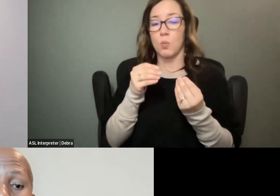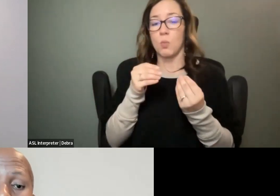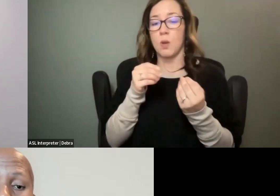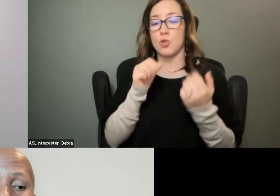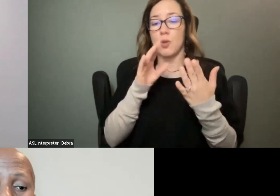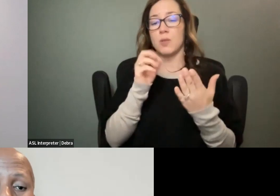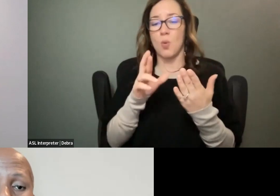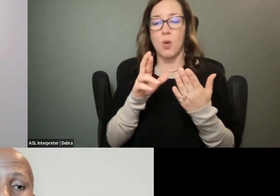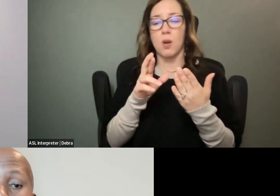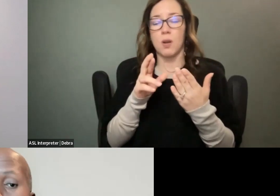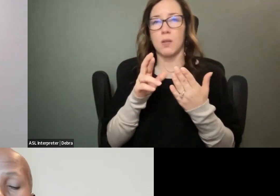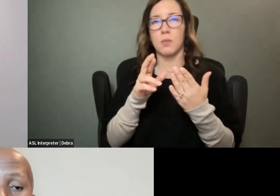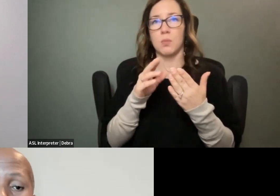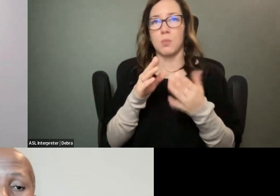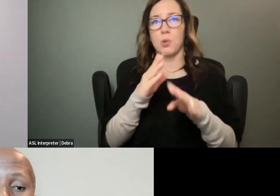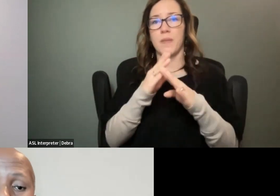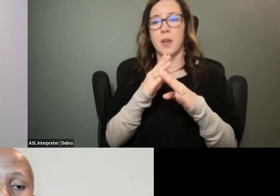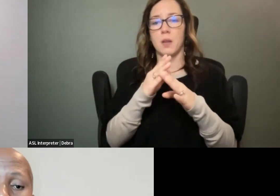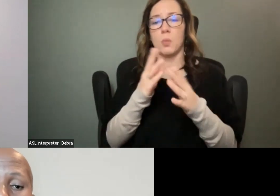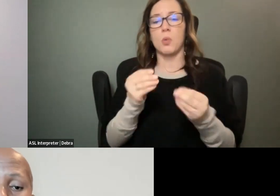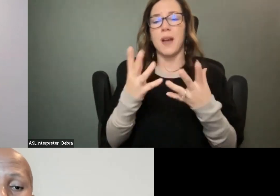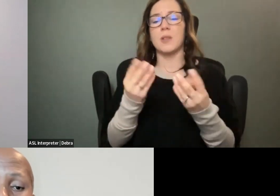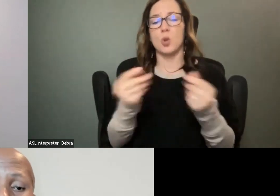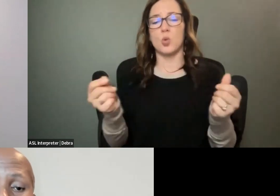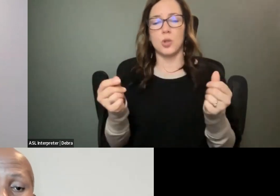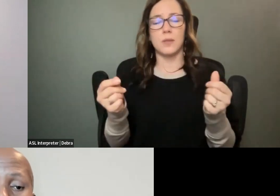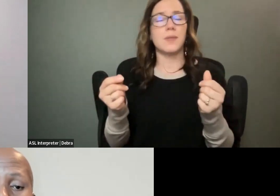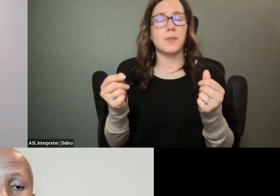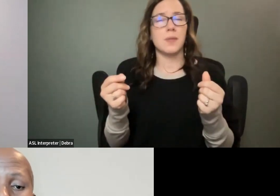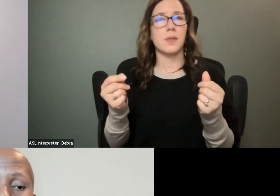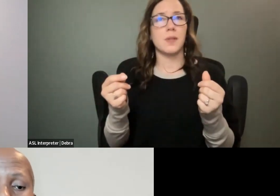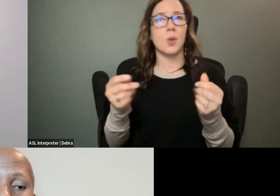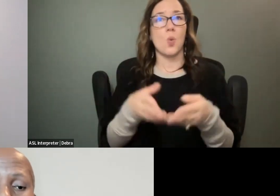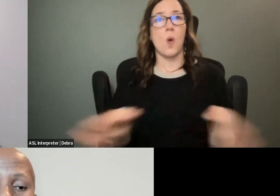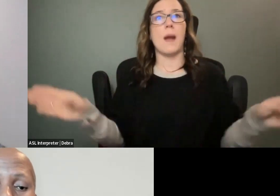applied then you don't have to come up with a matching